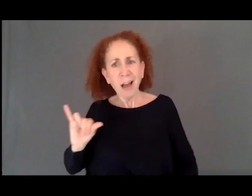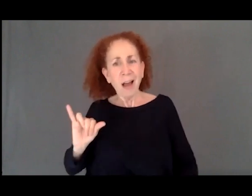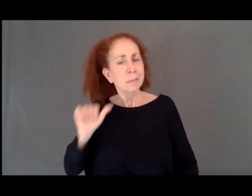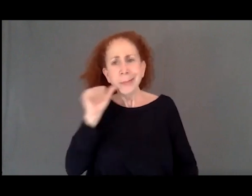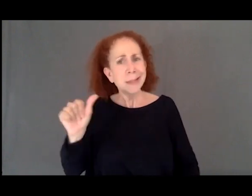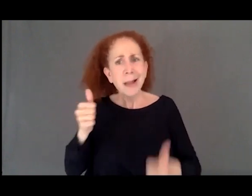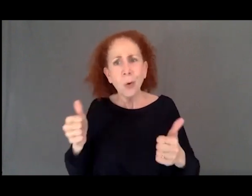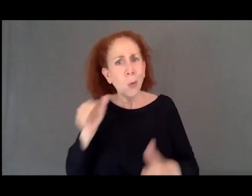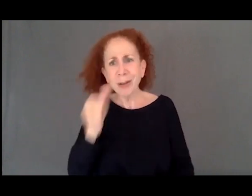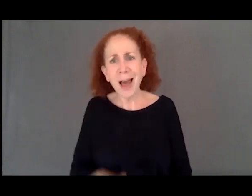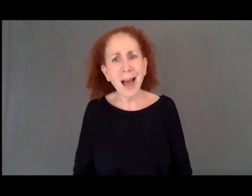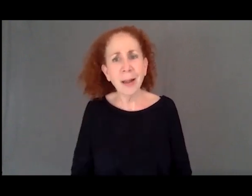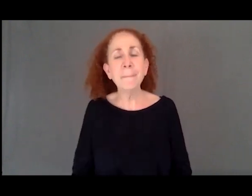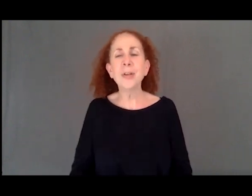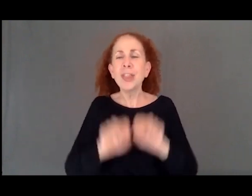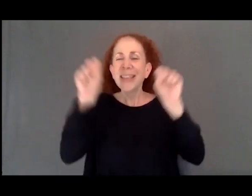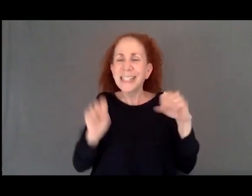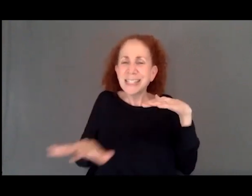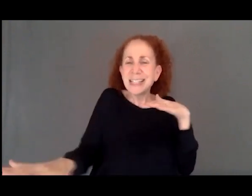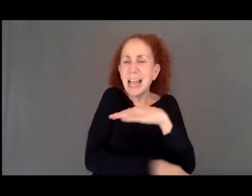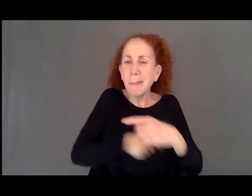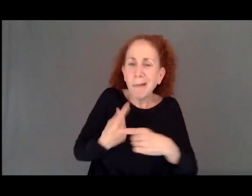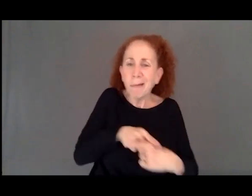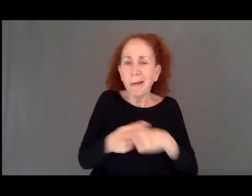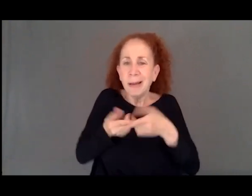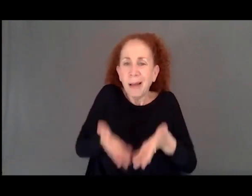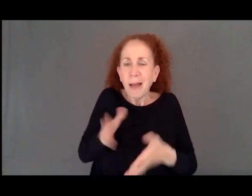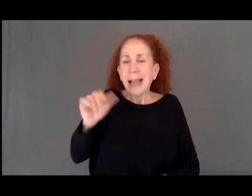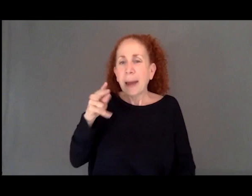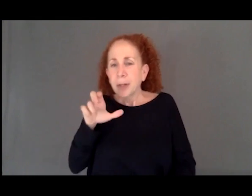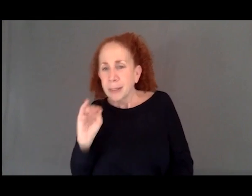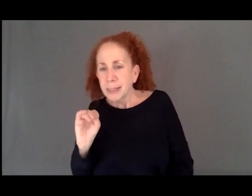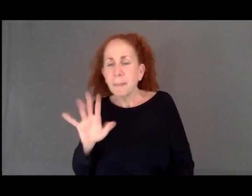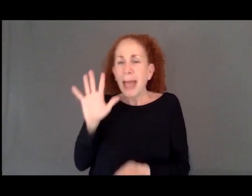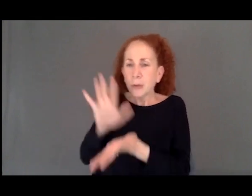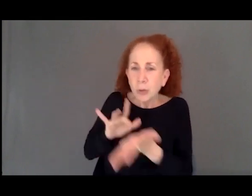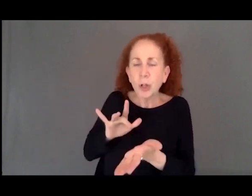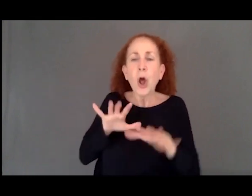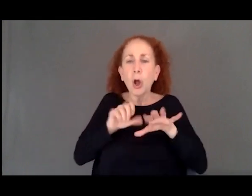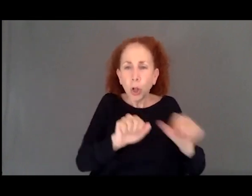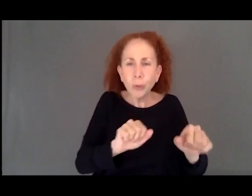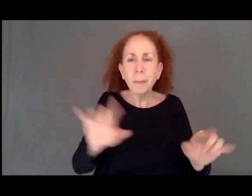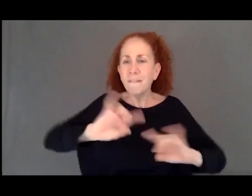But it's not cool because the systemic contradictions of capitalism, exploitation, colonialism, violence.